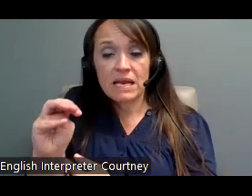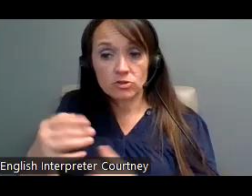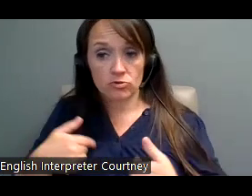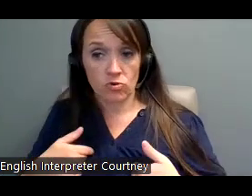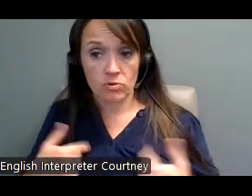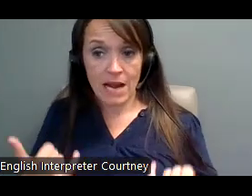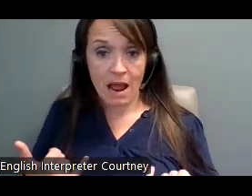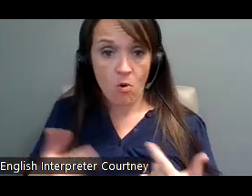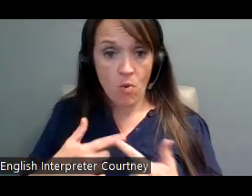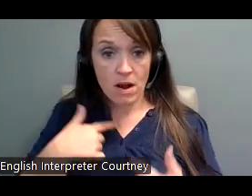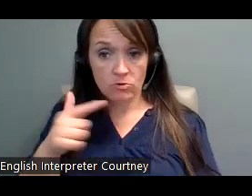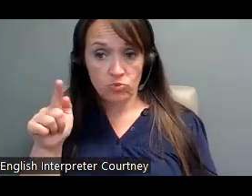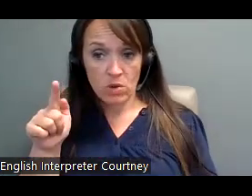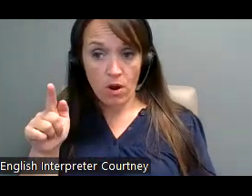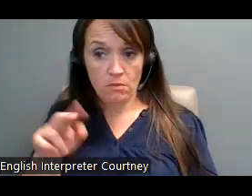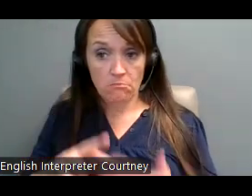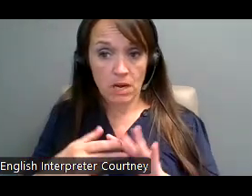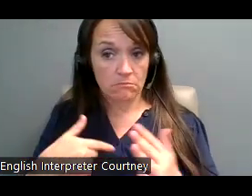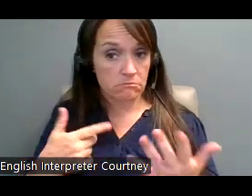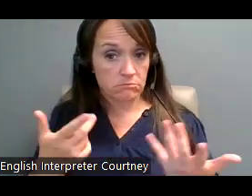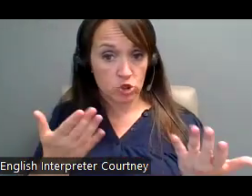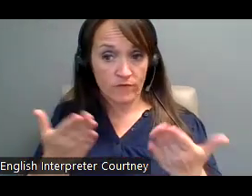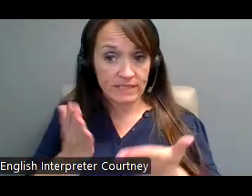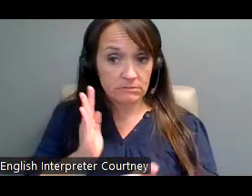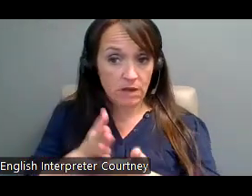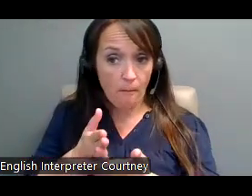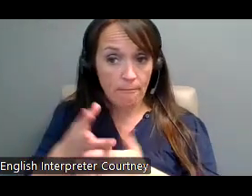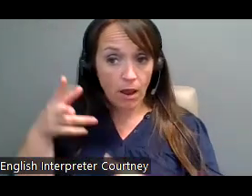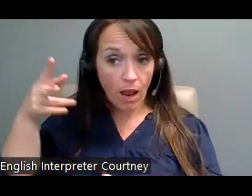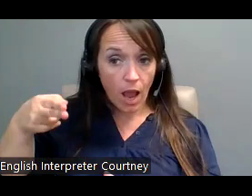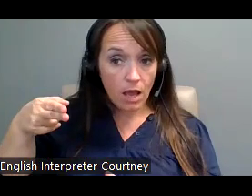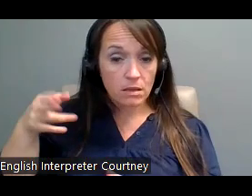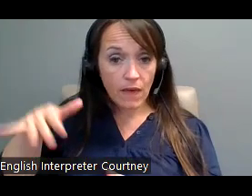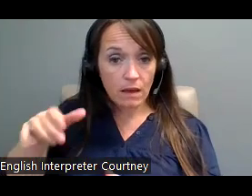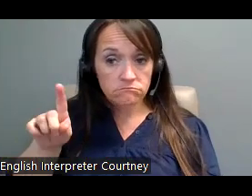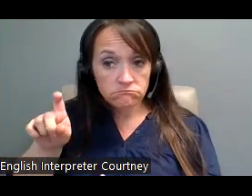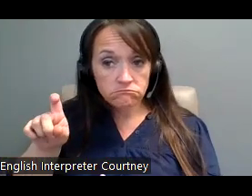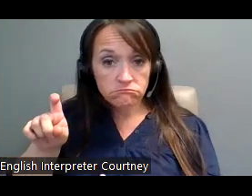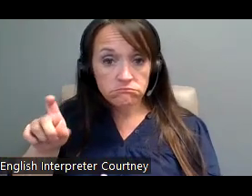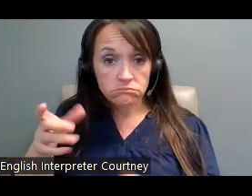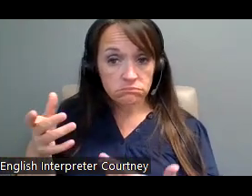once you turn 21. If you are in danger of losing certain services, you want to look at whether or